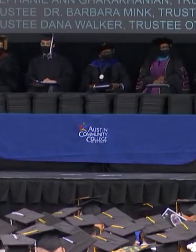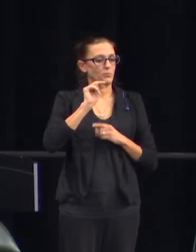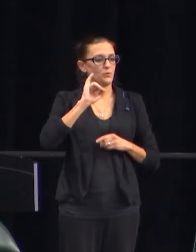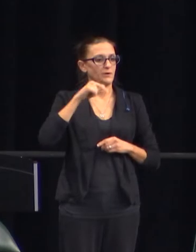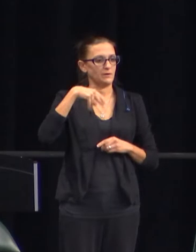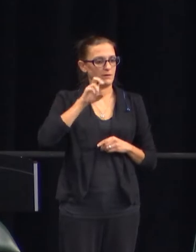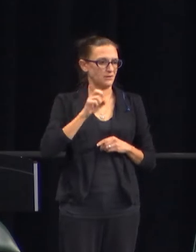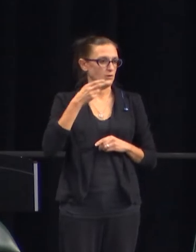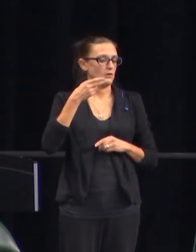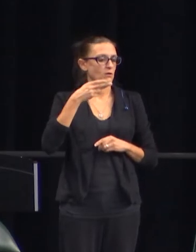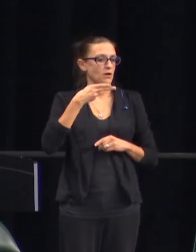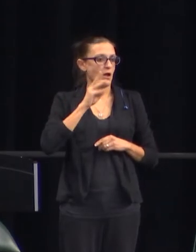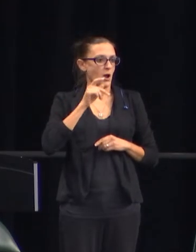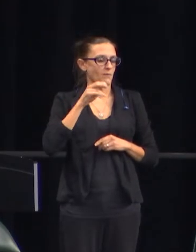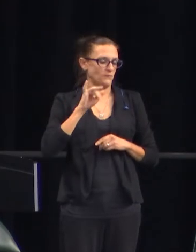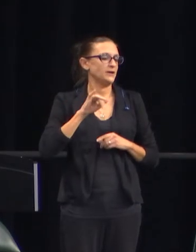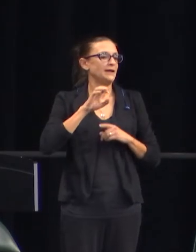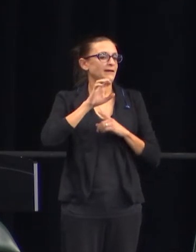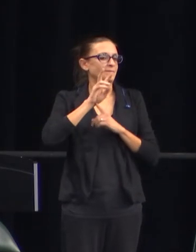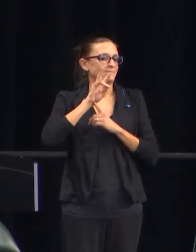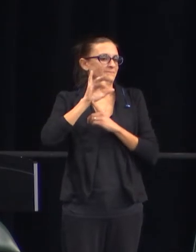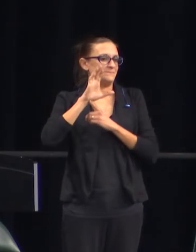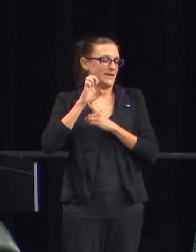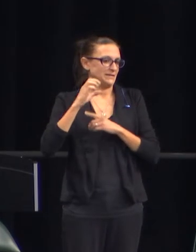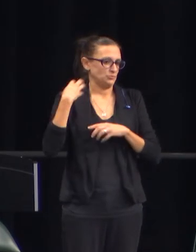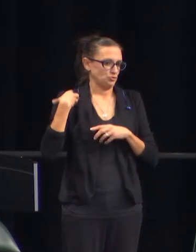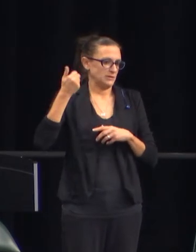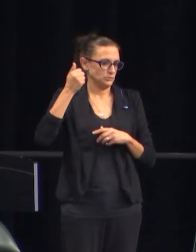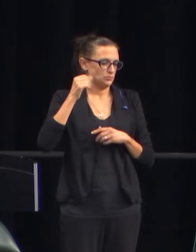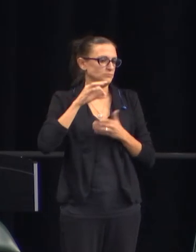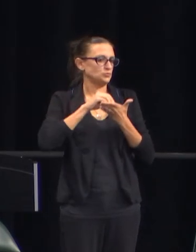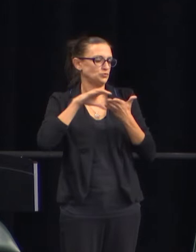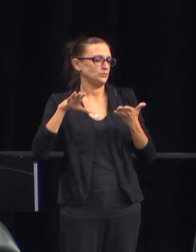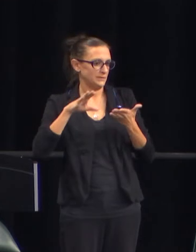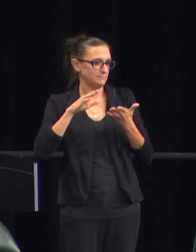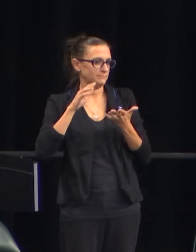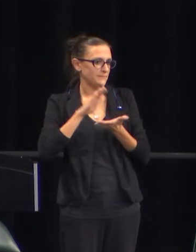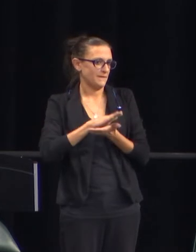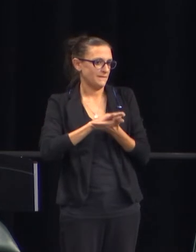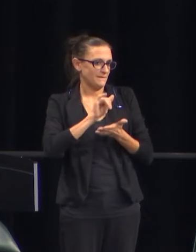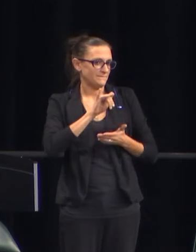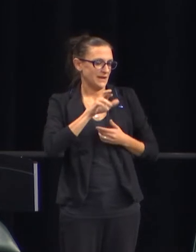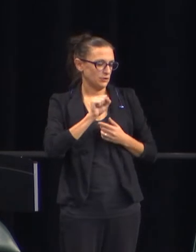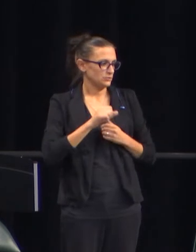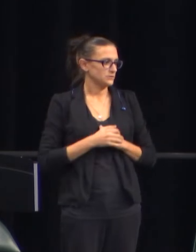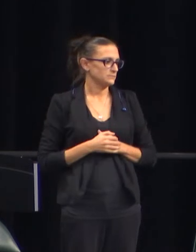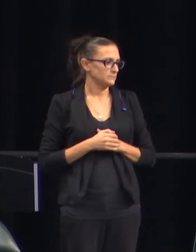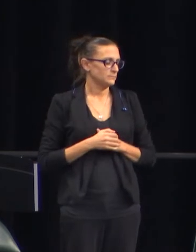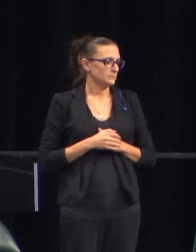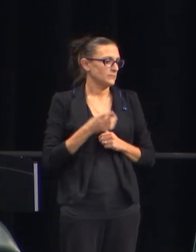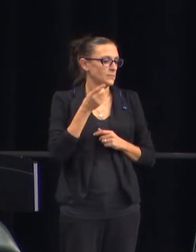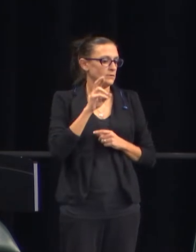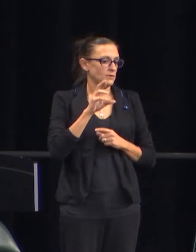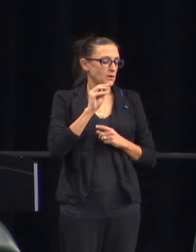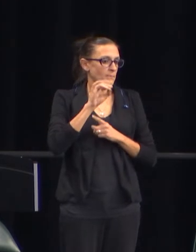Provost, Executive Vice Chancellor of Academic and Student Affairs. (audience applauding) Dr. Molly Beth Malcolm,